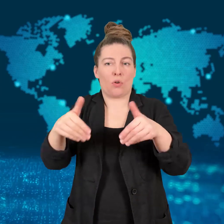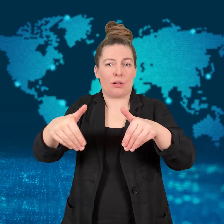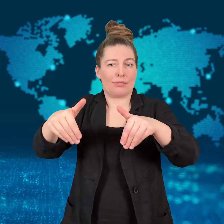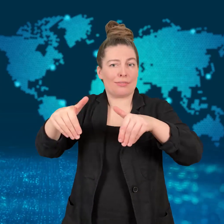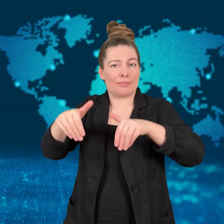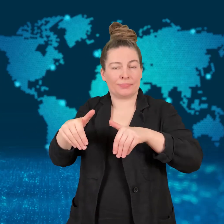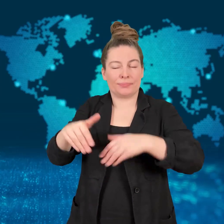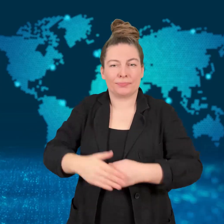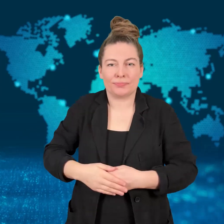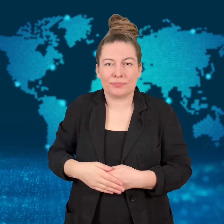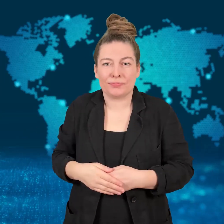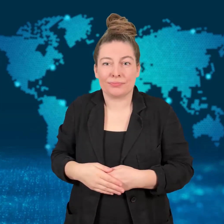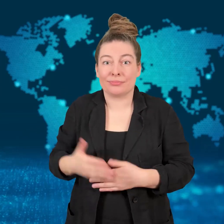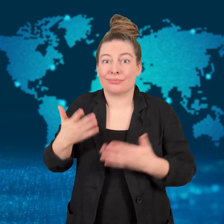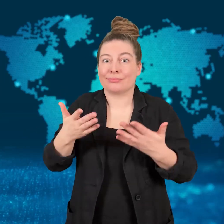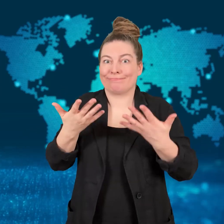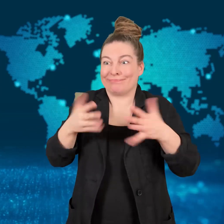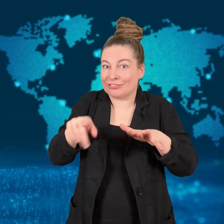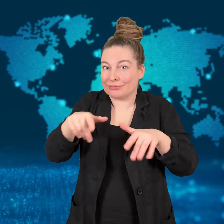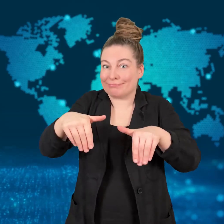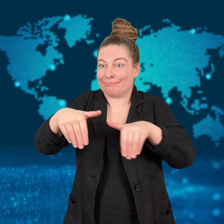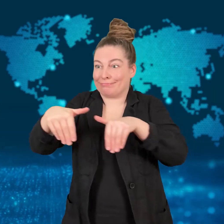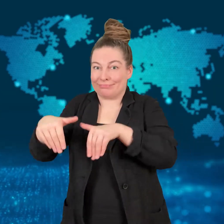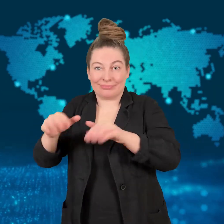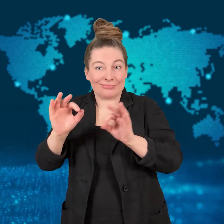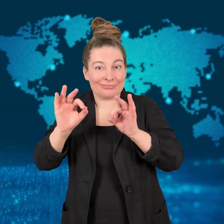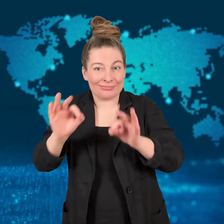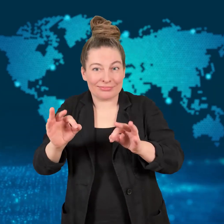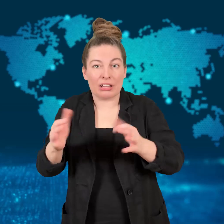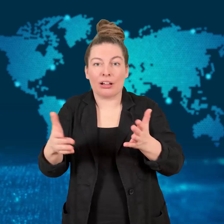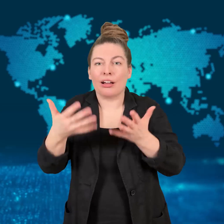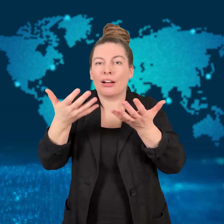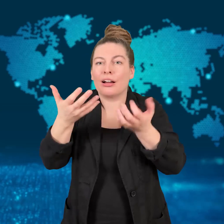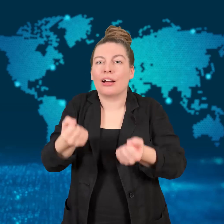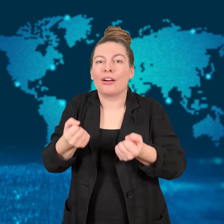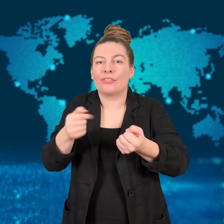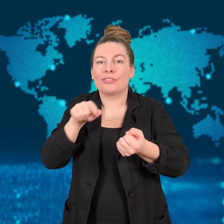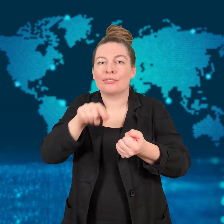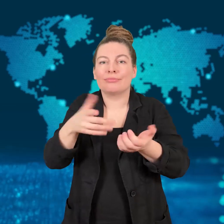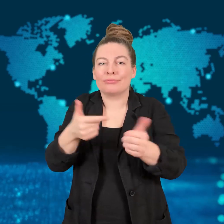This is in line with the ceasefire agreement.